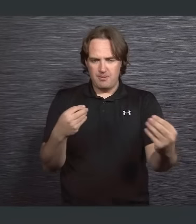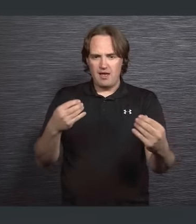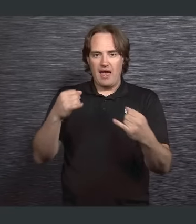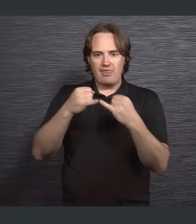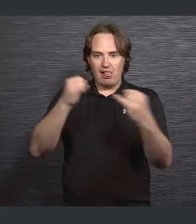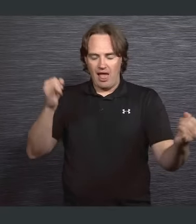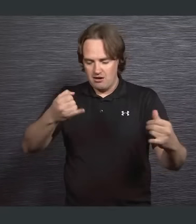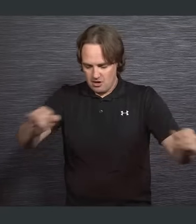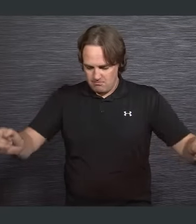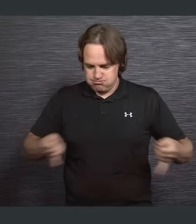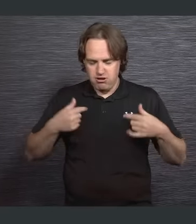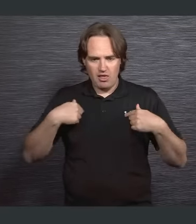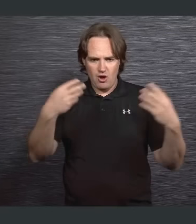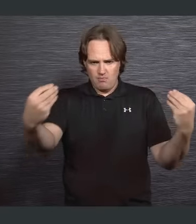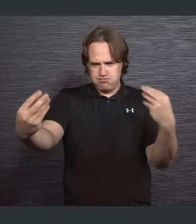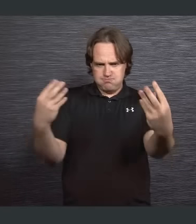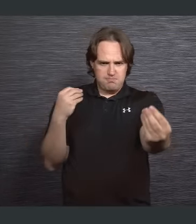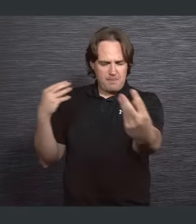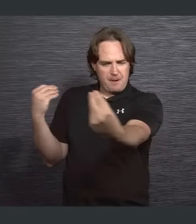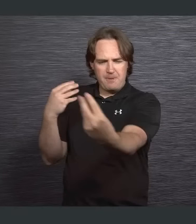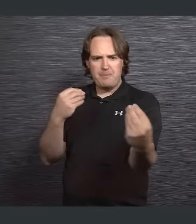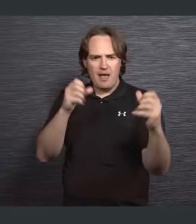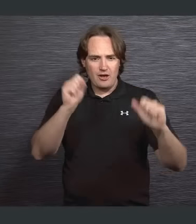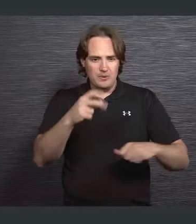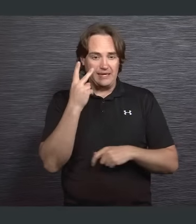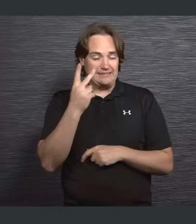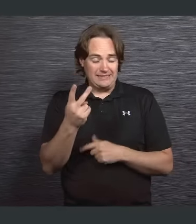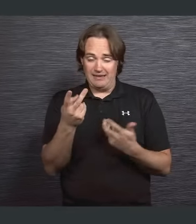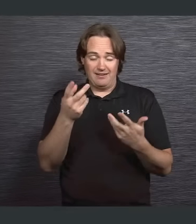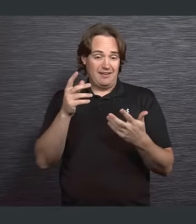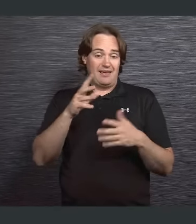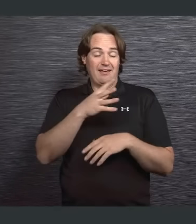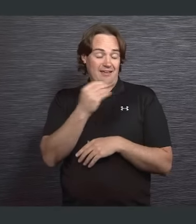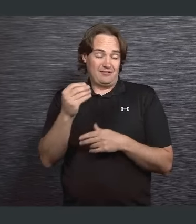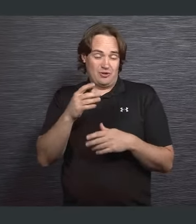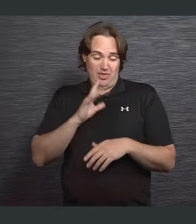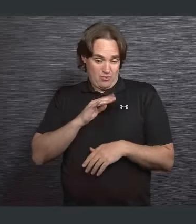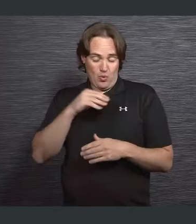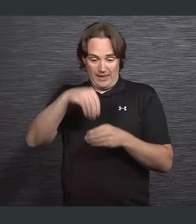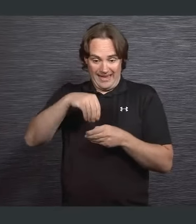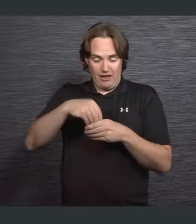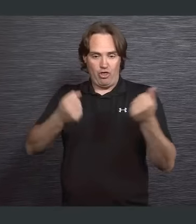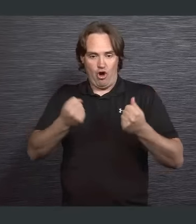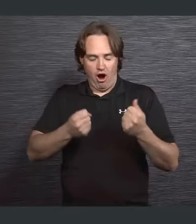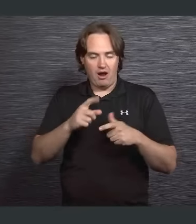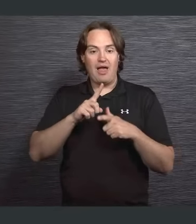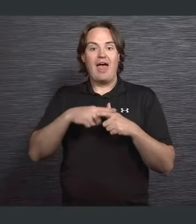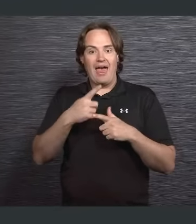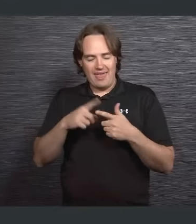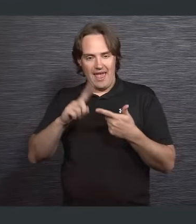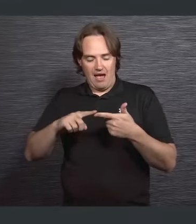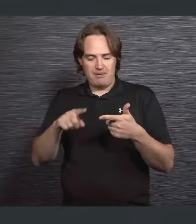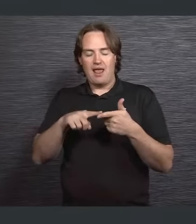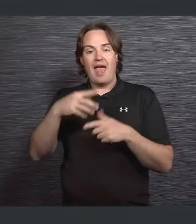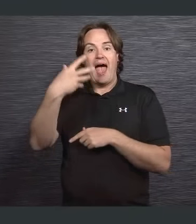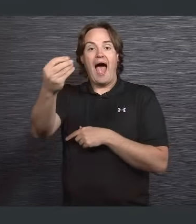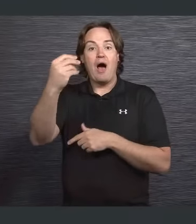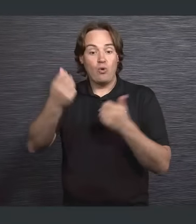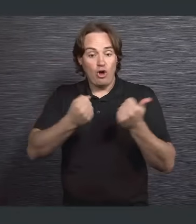so that we could store anywhere we wanted on the car. And then for exterior photography, you can get into places and position them